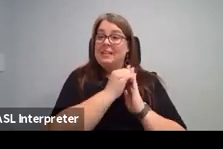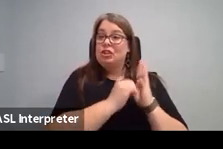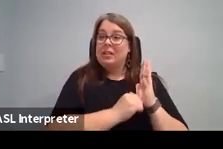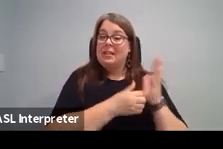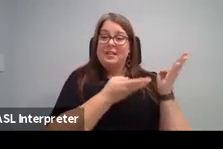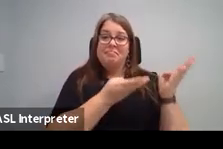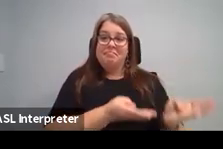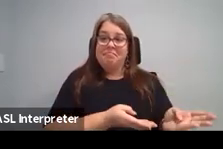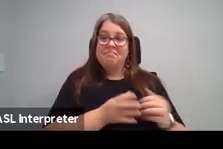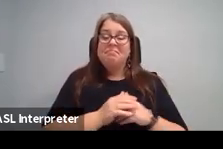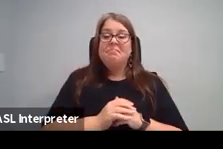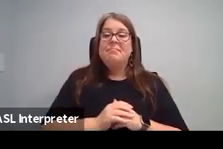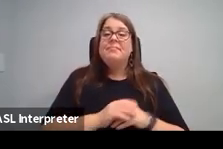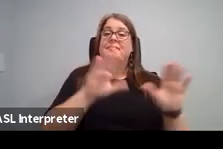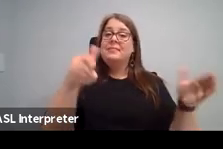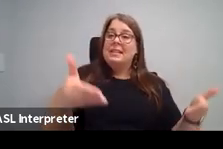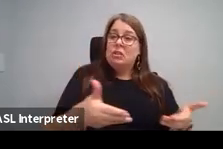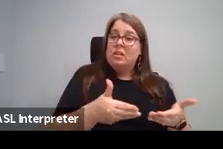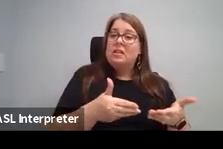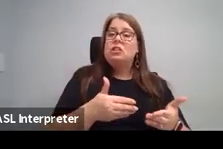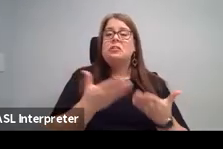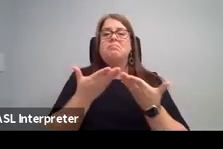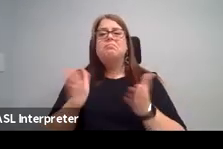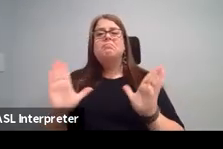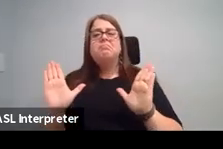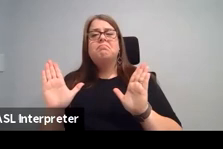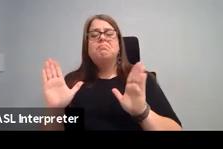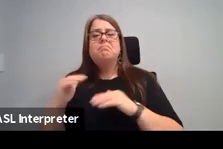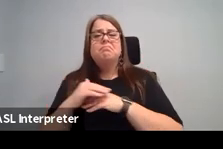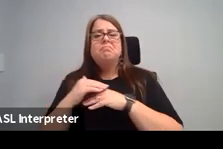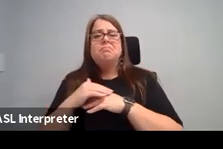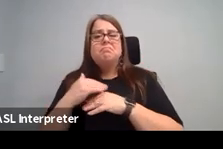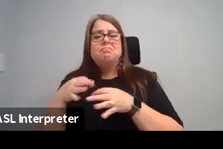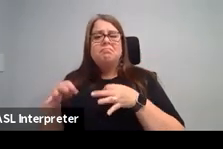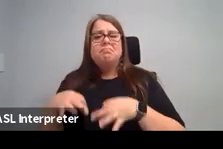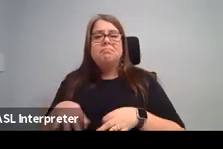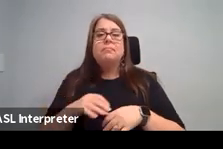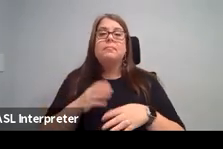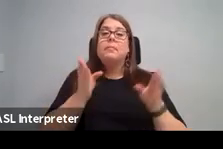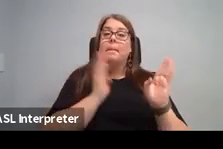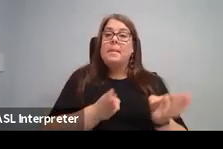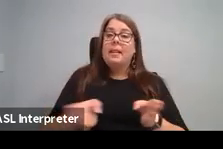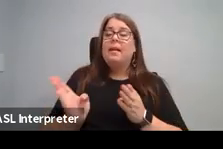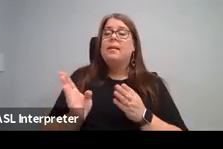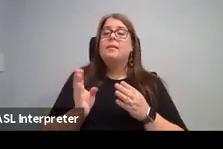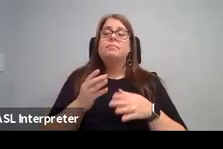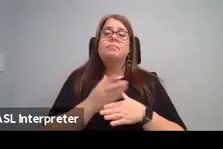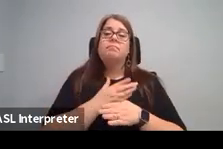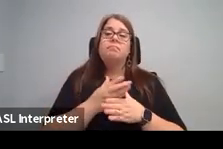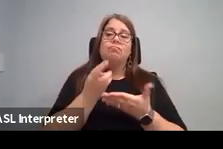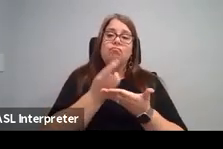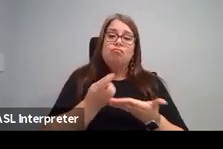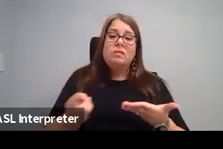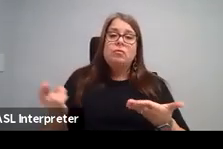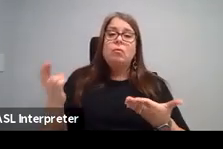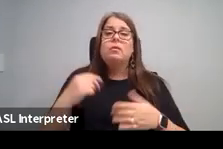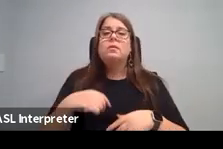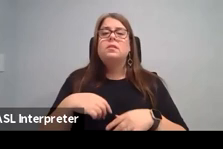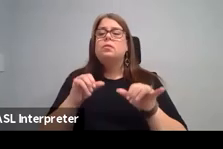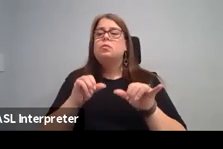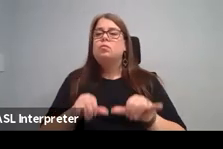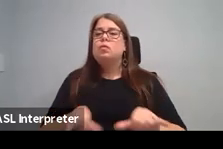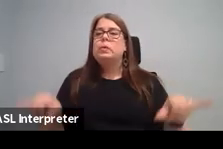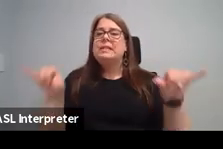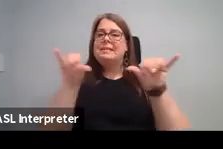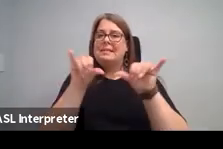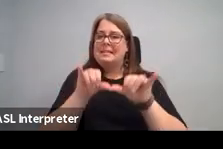Jewyl Alderson Clarke, SDCOE: With introductions and overview. We're going to talk about planning share some resources and then get into things like routines and student engagement and a little bit on the assessment.